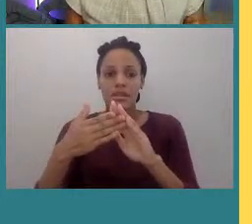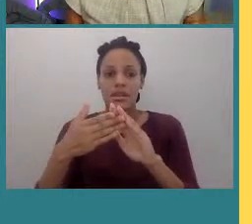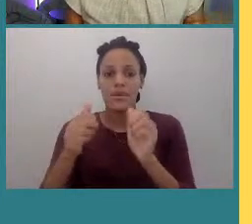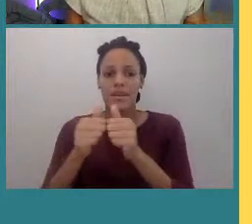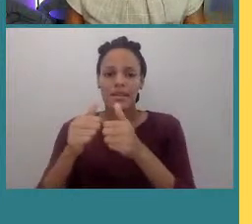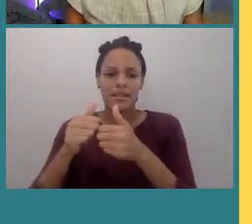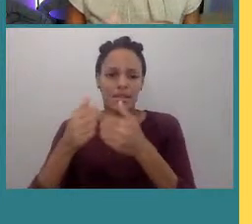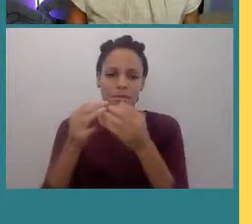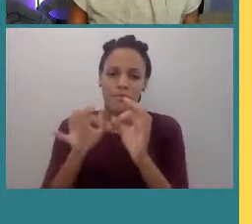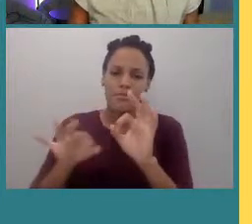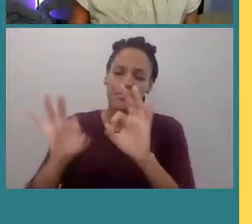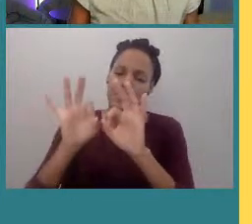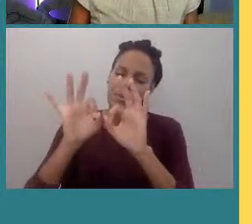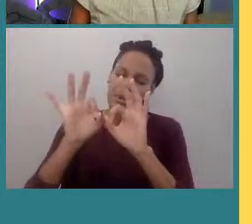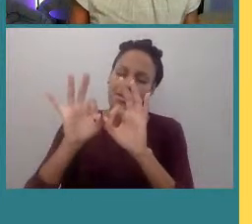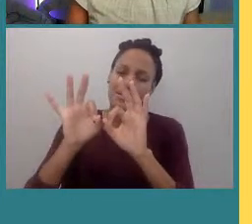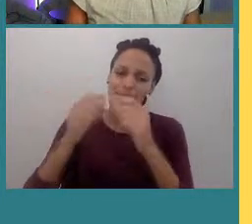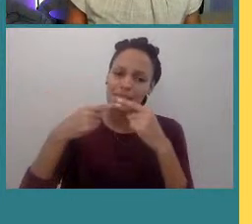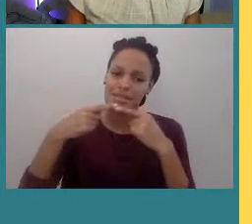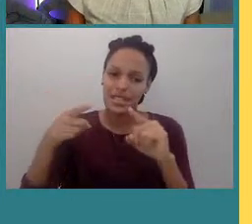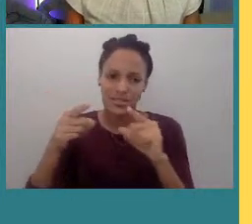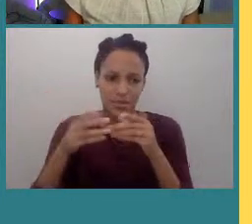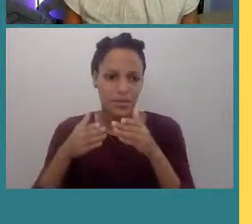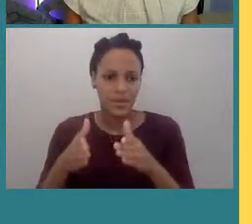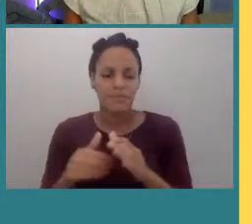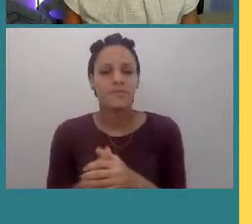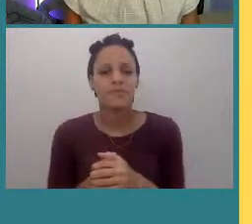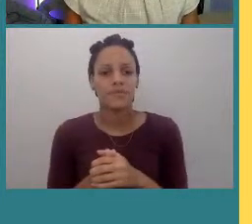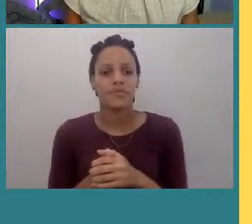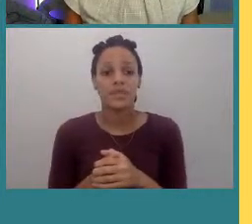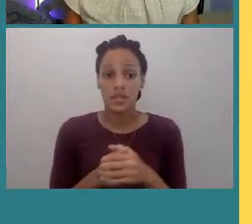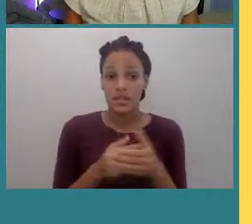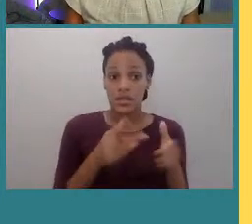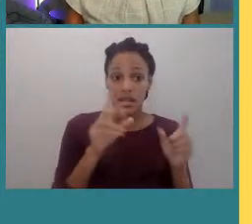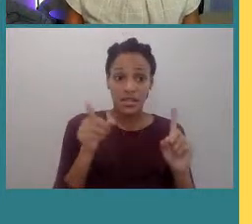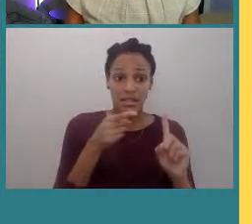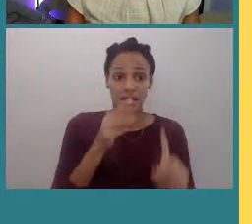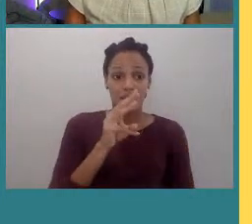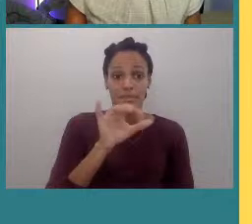And the great thing about this is getting back to your own communities is empowering